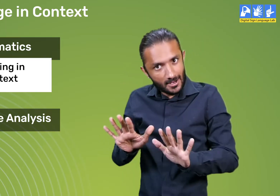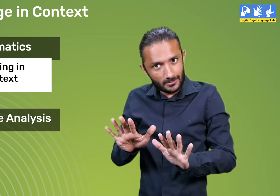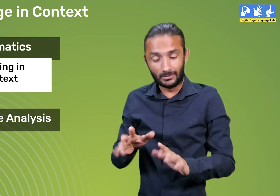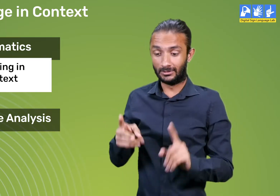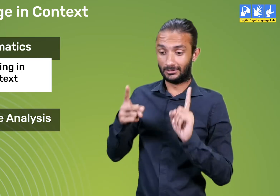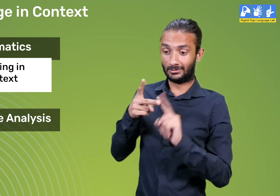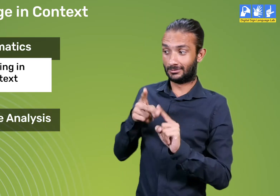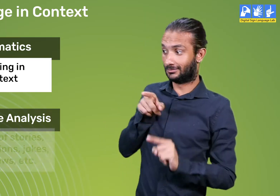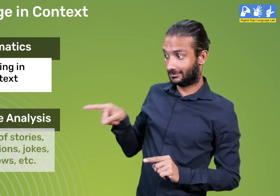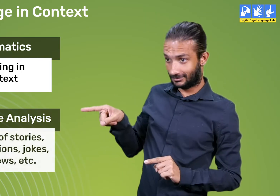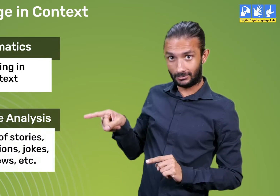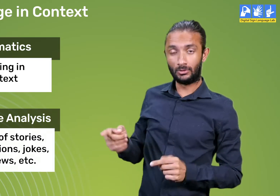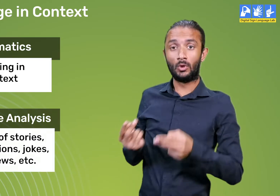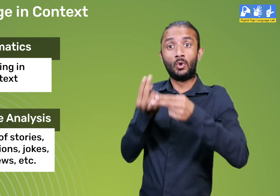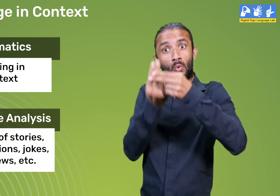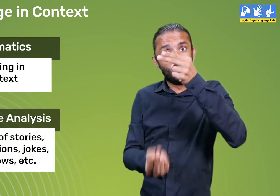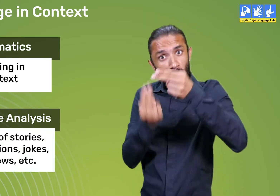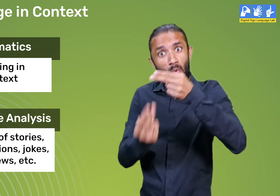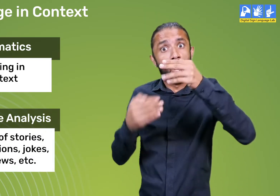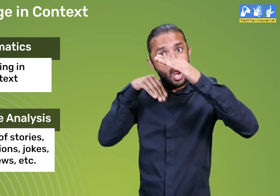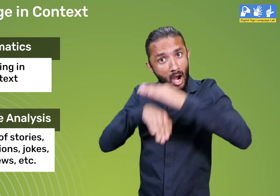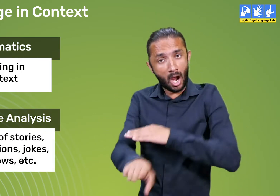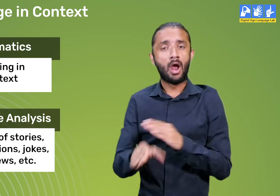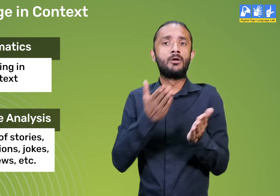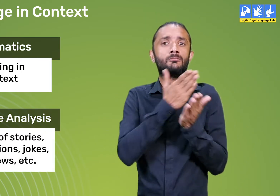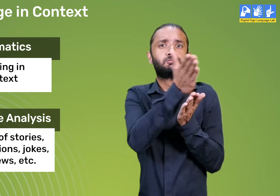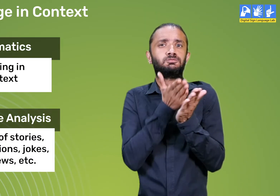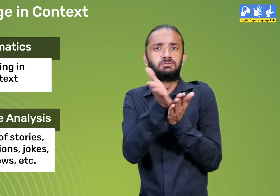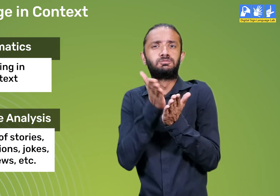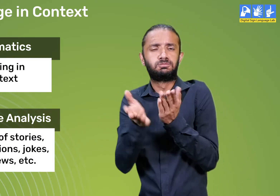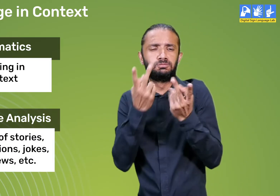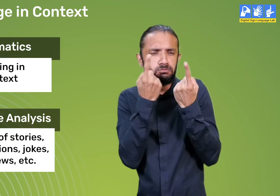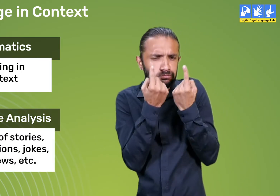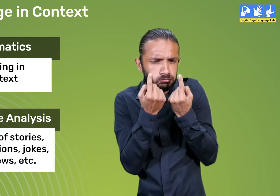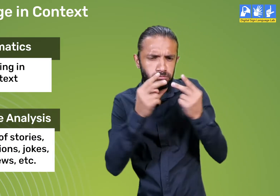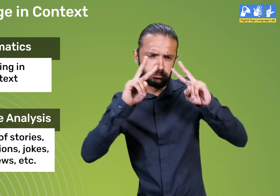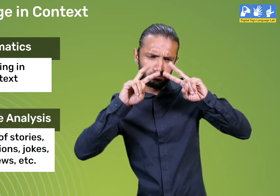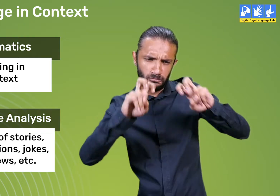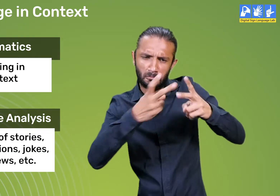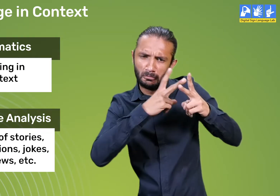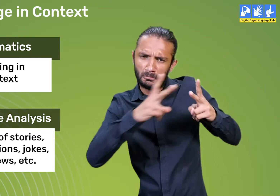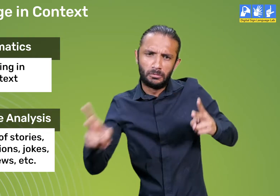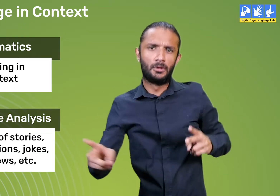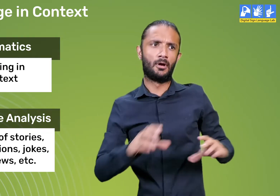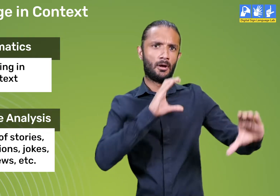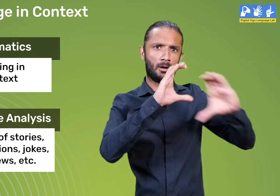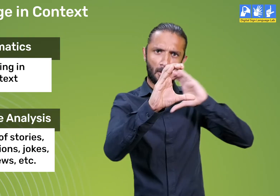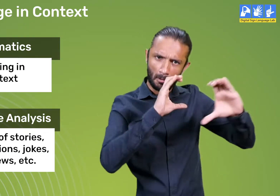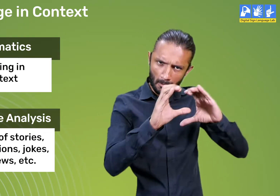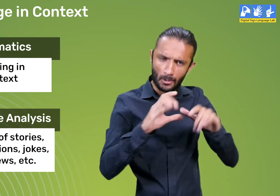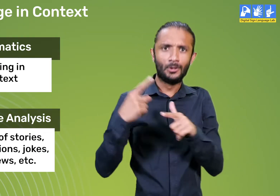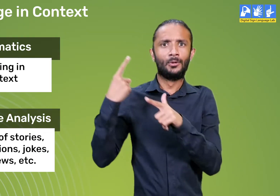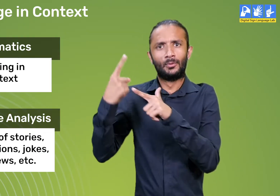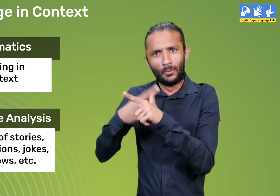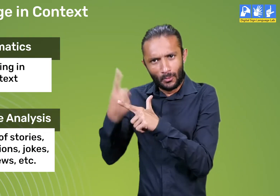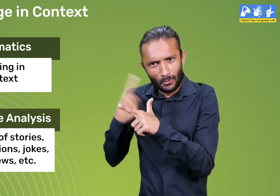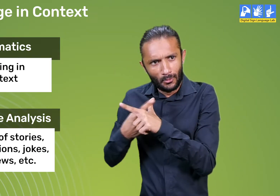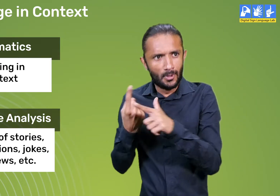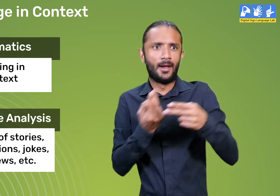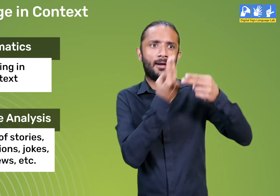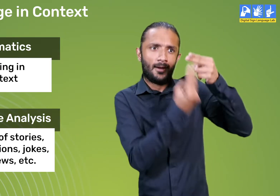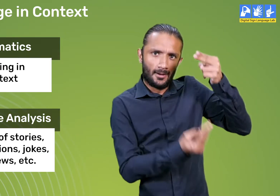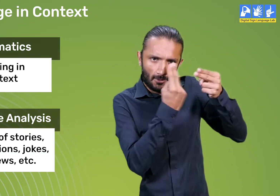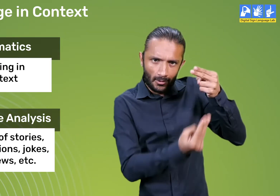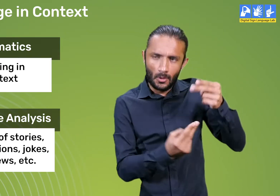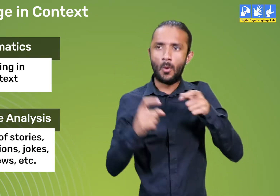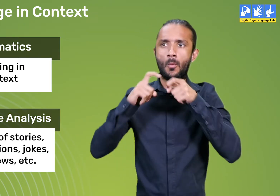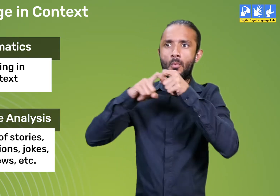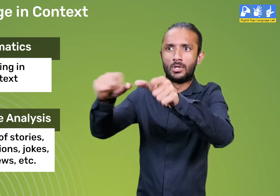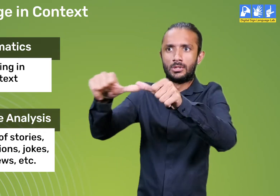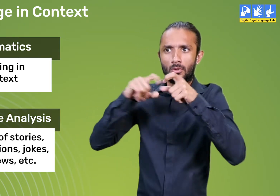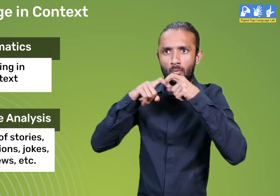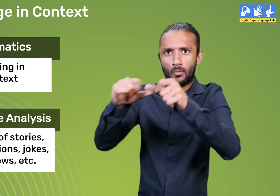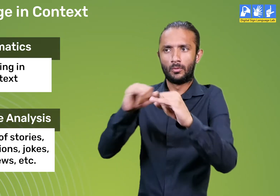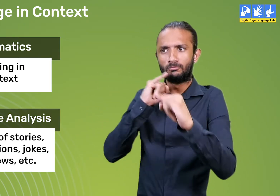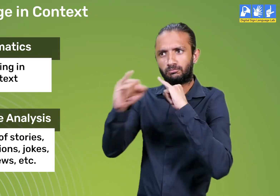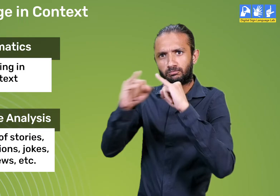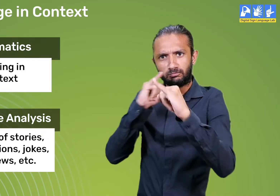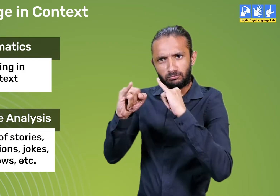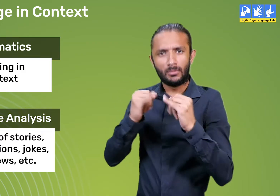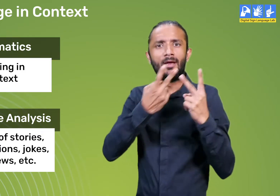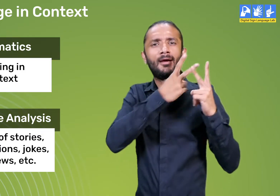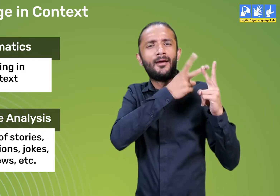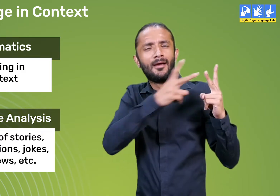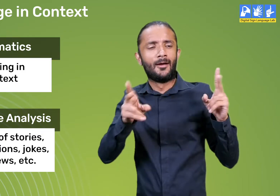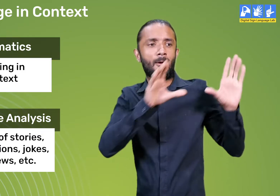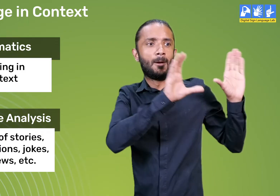the second is discourse analysis in this it involves analysis of stories , conversations , jokes , interview ,etc.